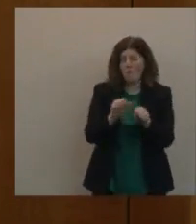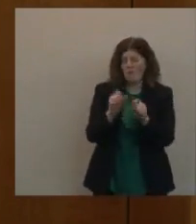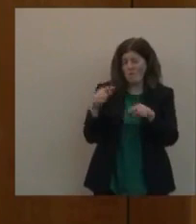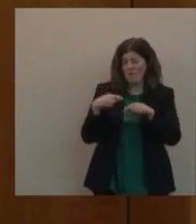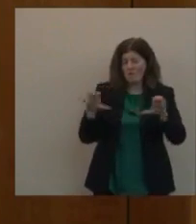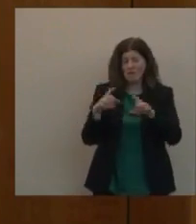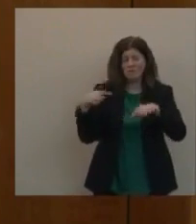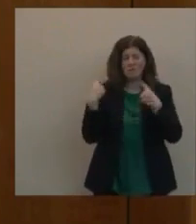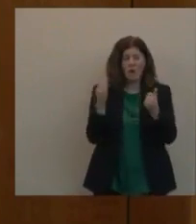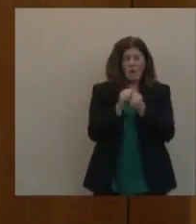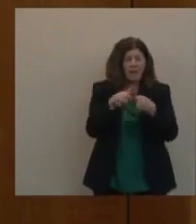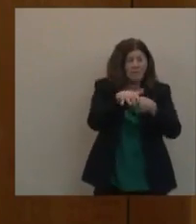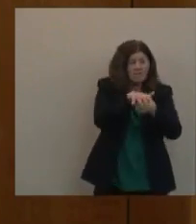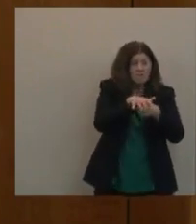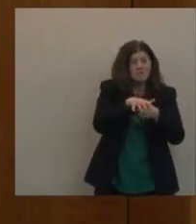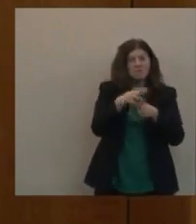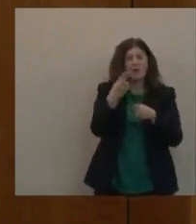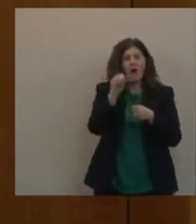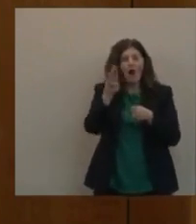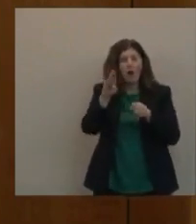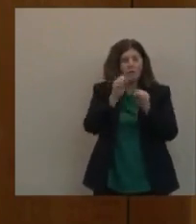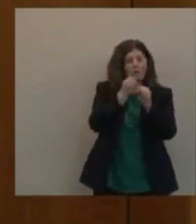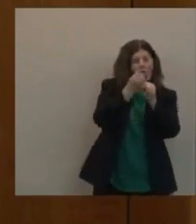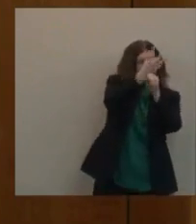CARE AND THEY WILL BE PROVIDING THAT SERVICE.